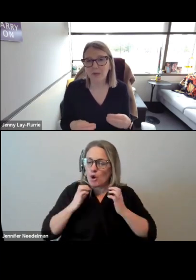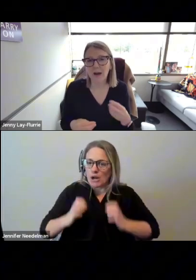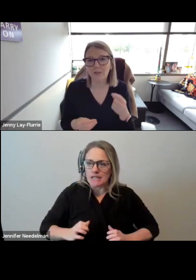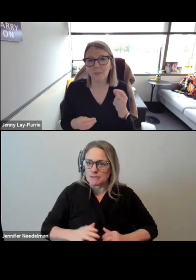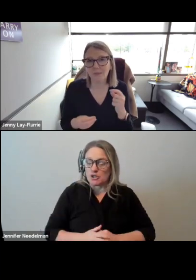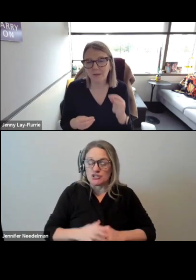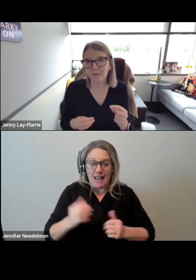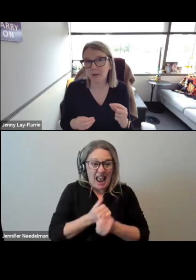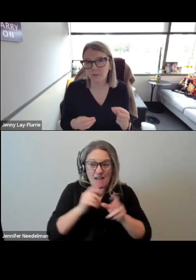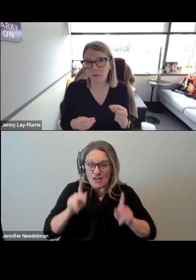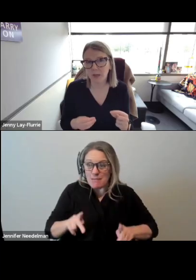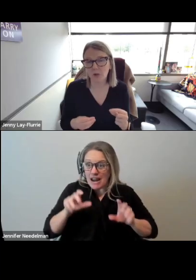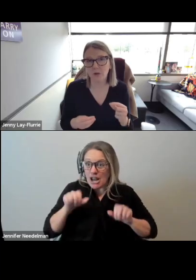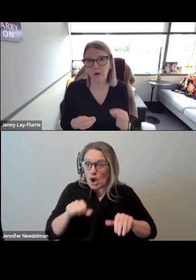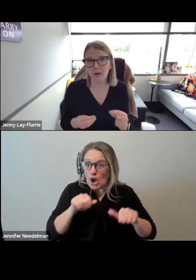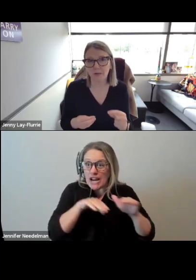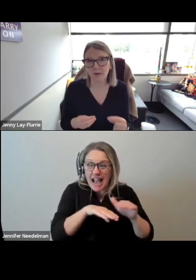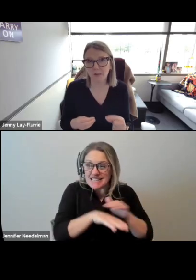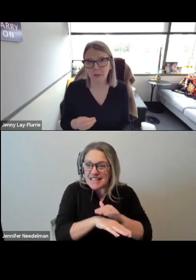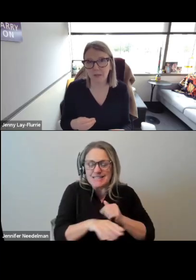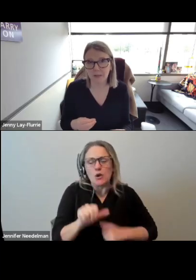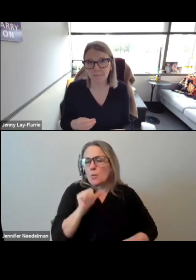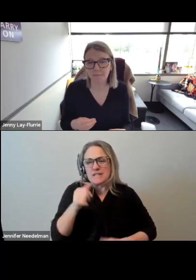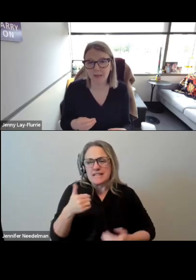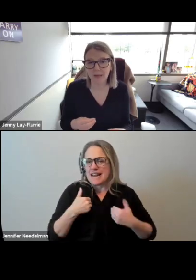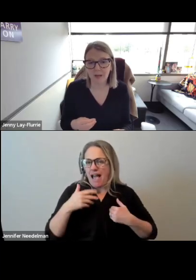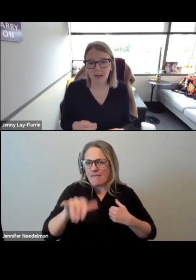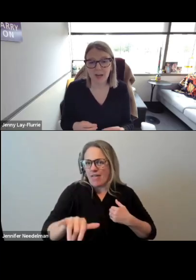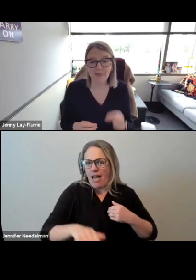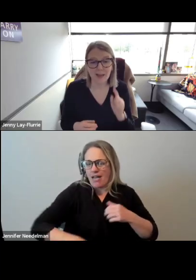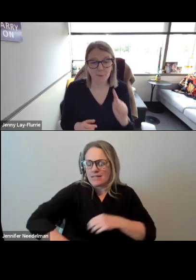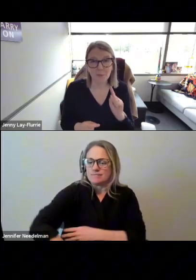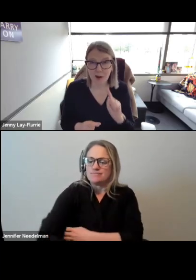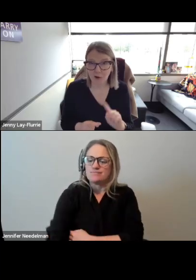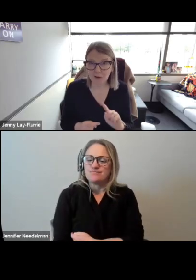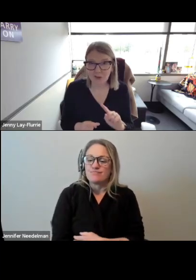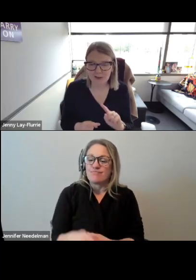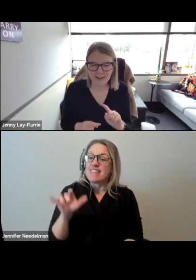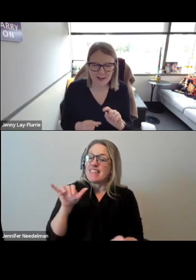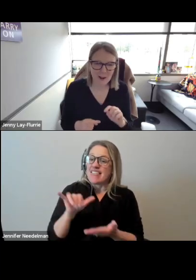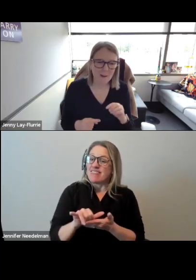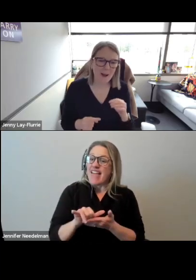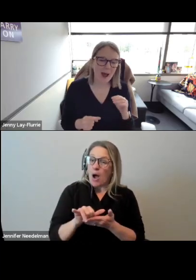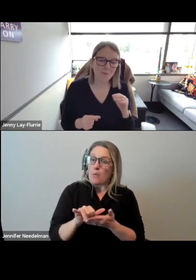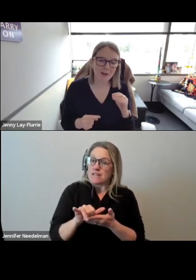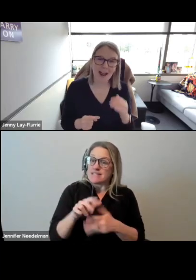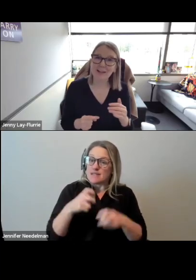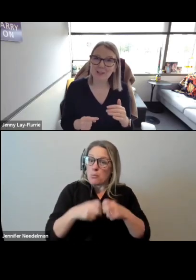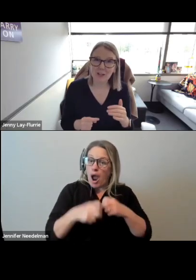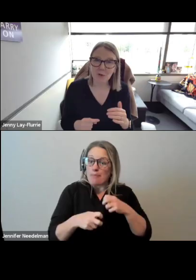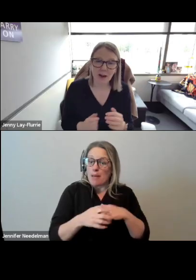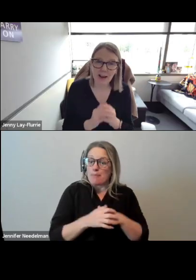and would have specific information on accessibility. That was my hunch and what I had to do,